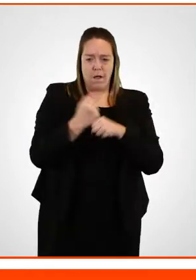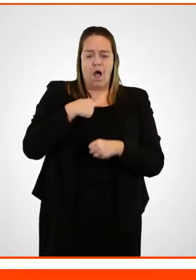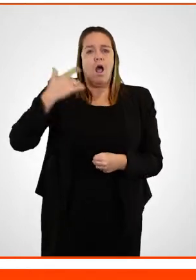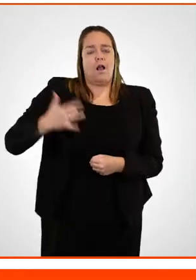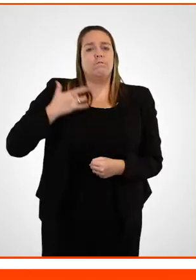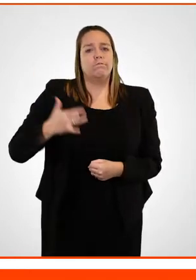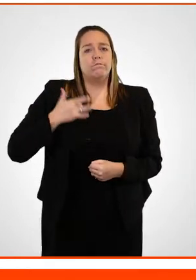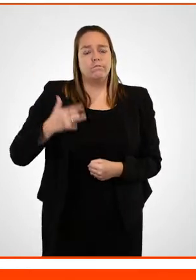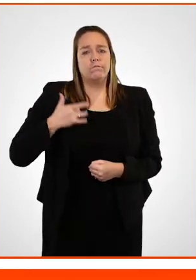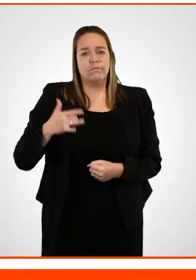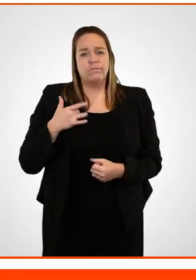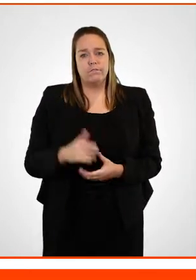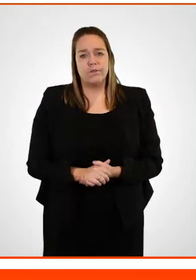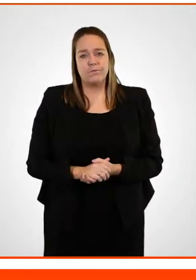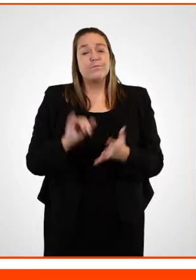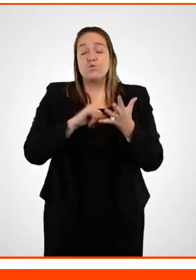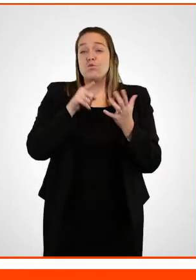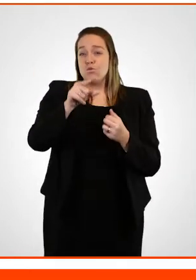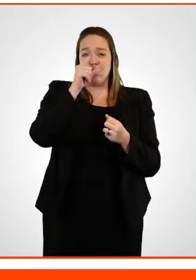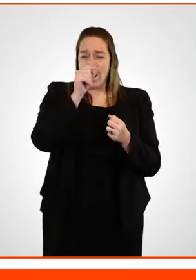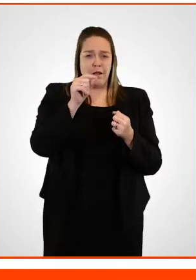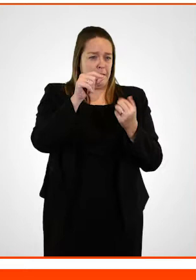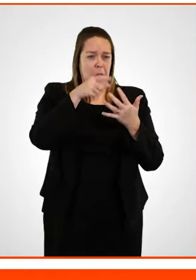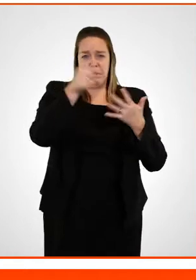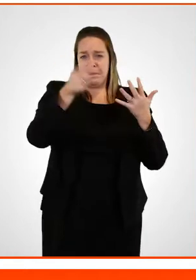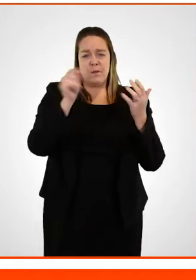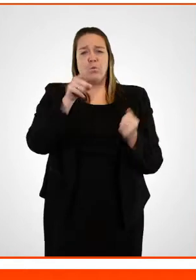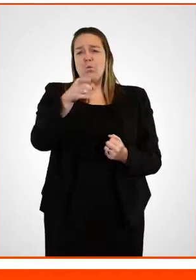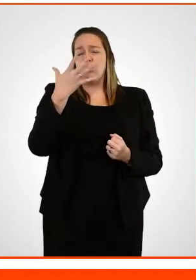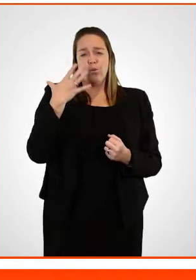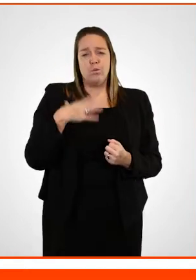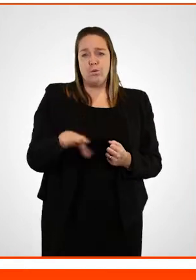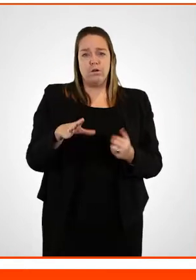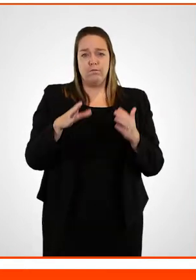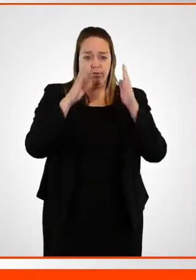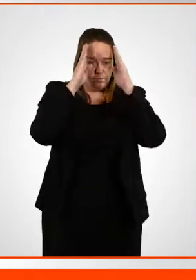So you can choose whatever you want to focus on on fluency,